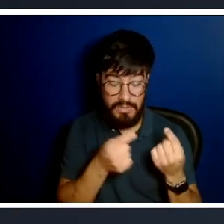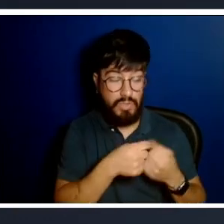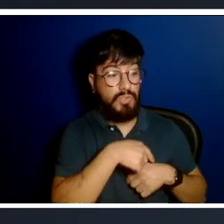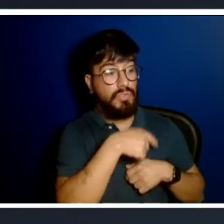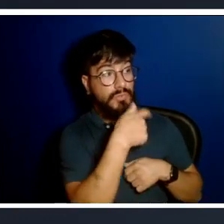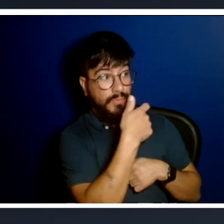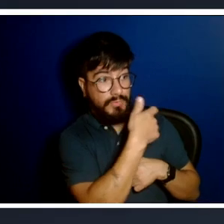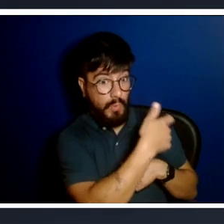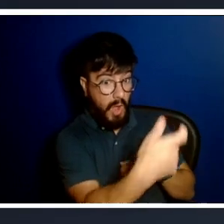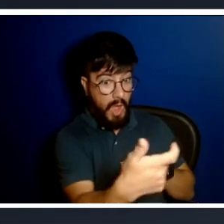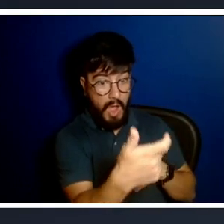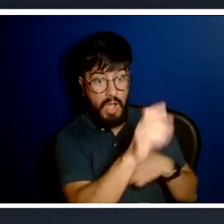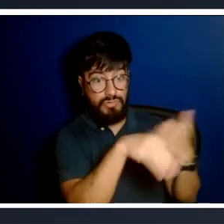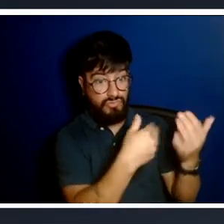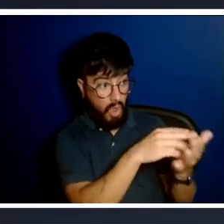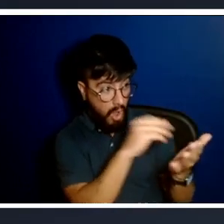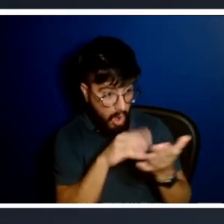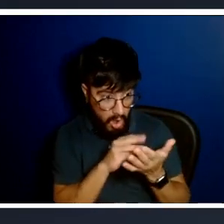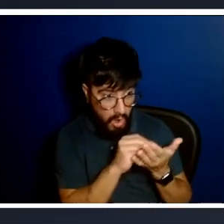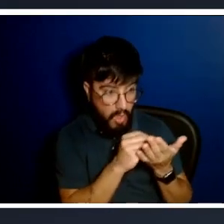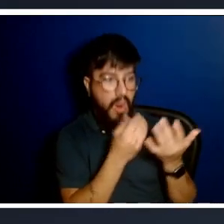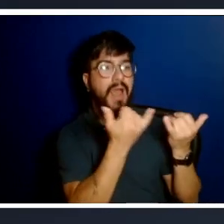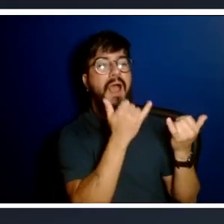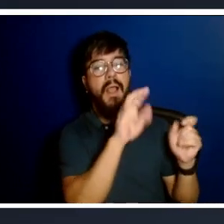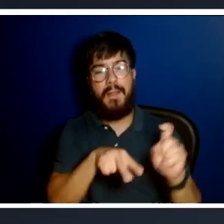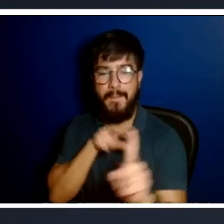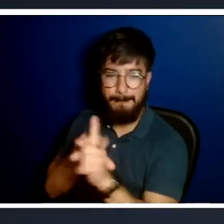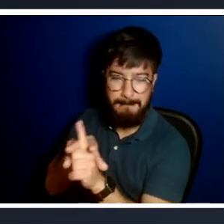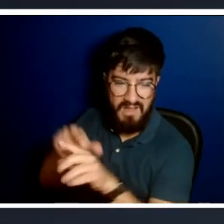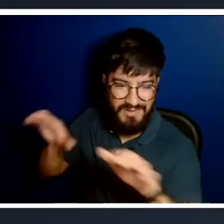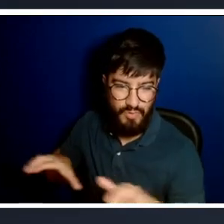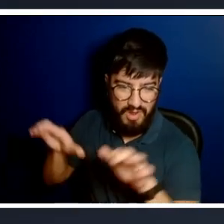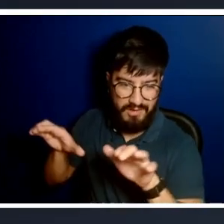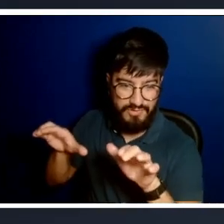we learn about how we can help those specific animals and then connect it back home. How